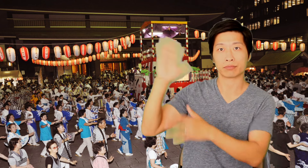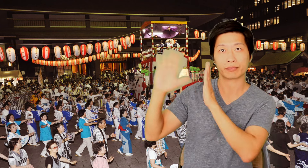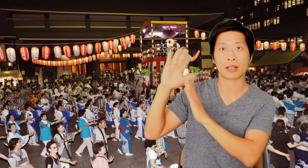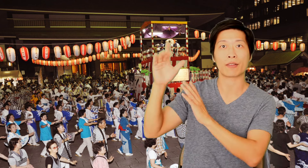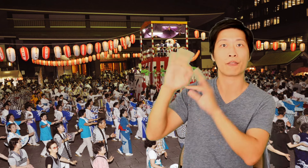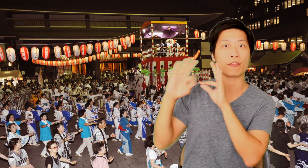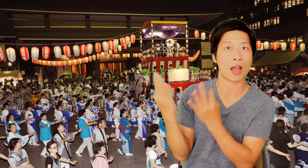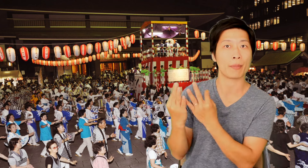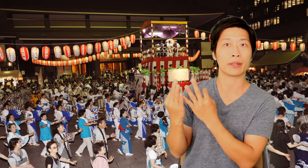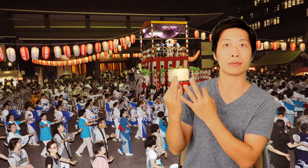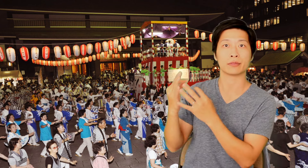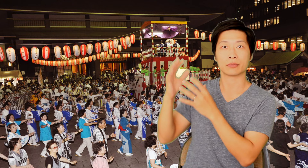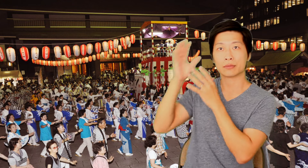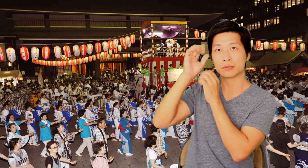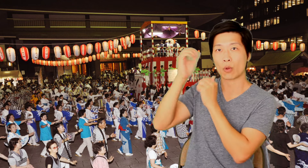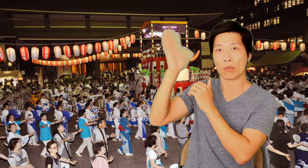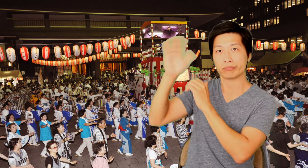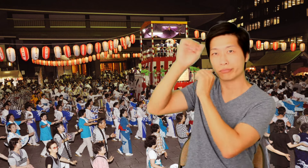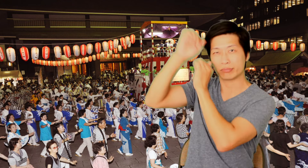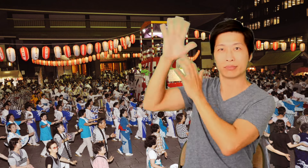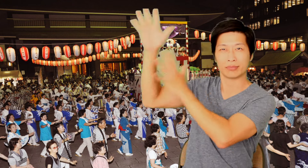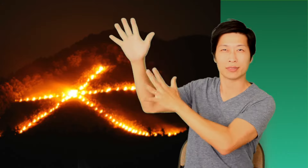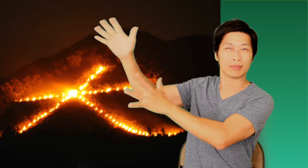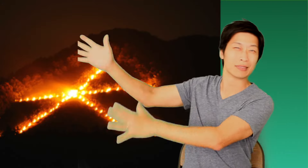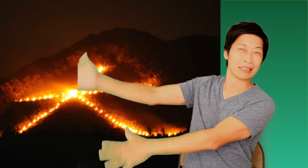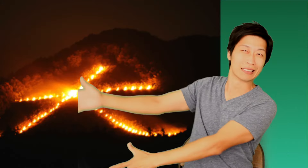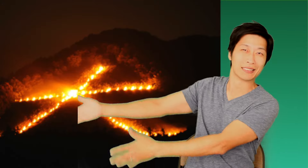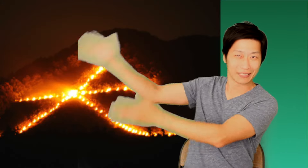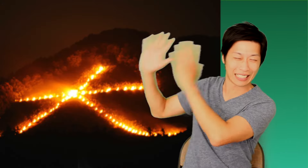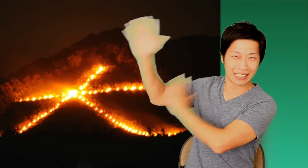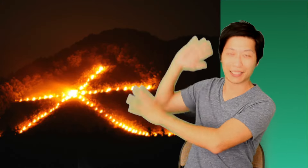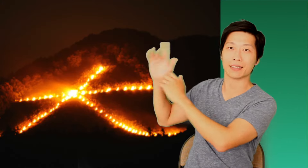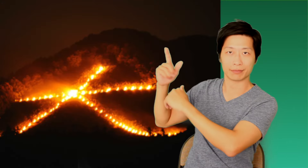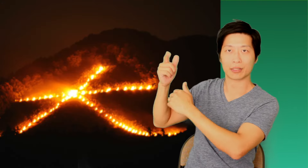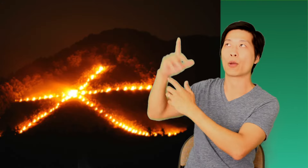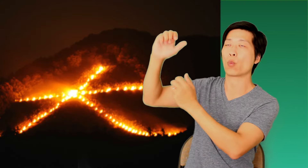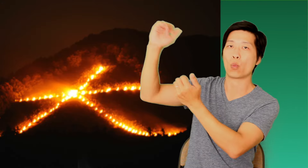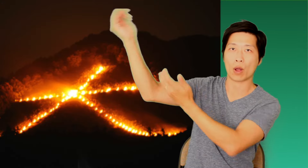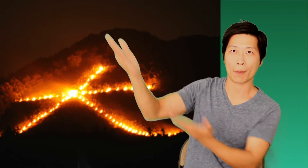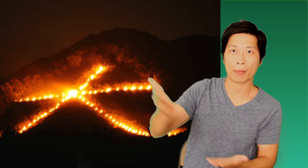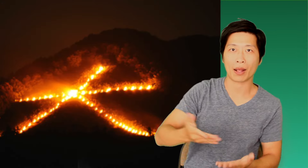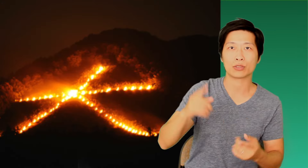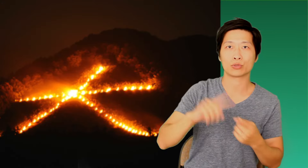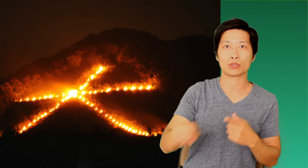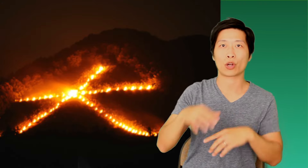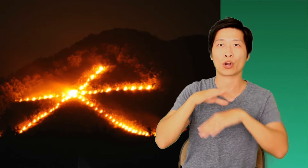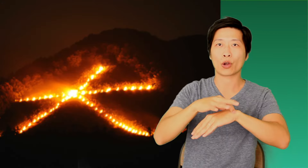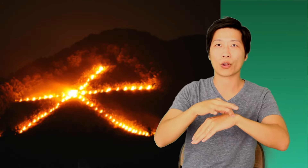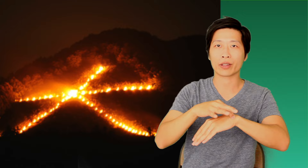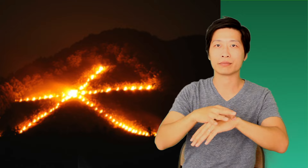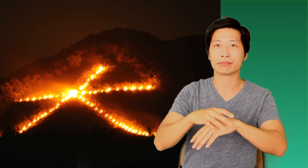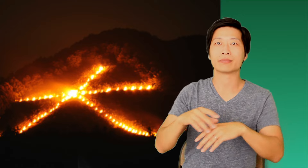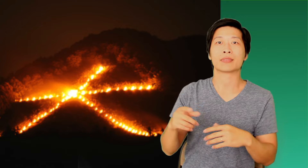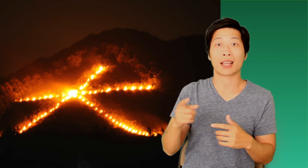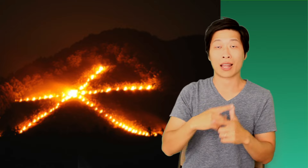ancestors, they have their time to be welcome back to earth and there's